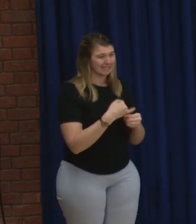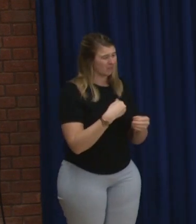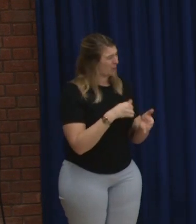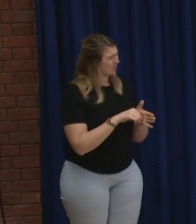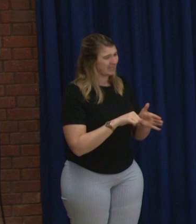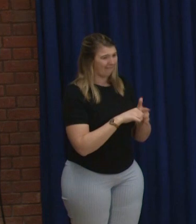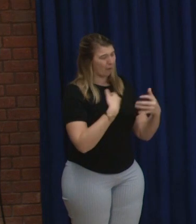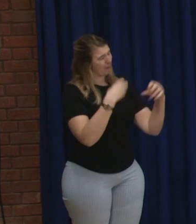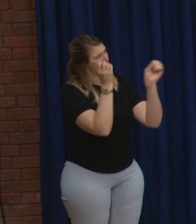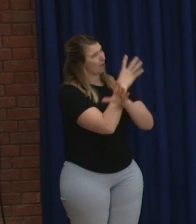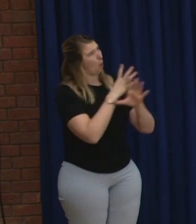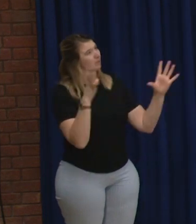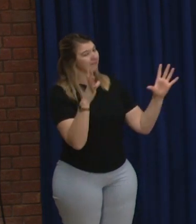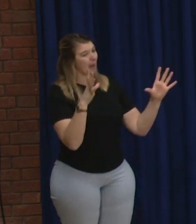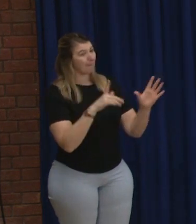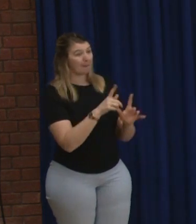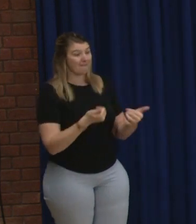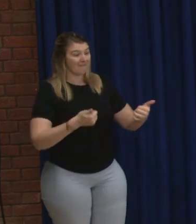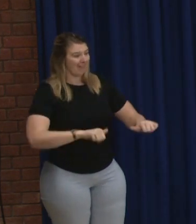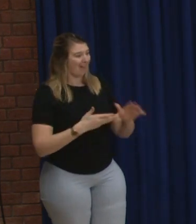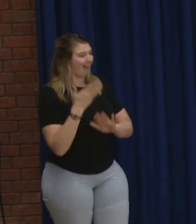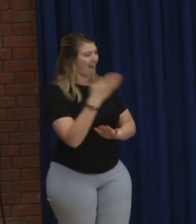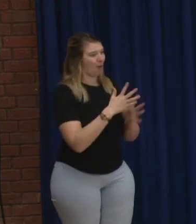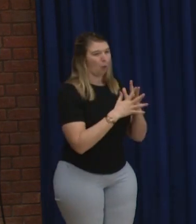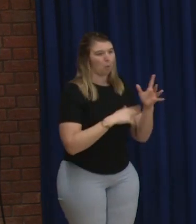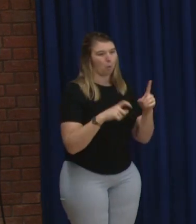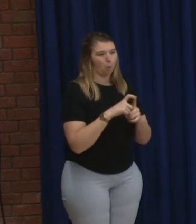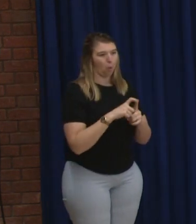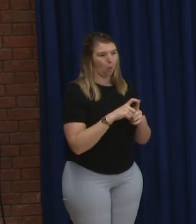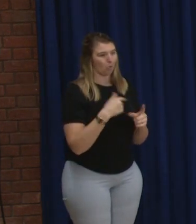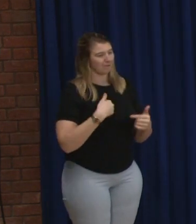I got on the wards and I could see patients, and I could take histories, I could do report, I was